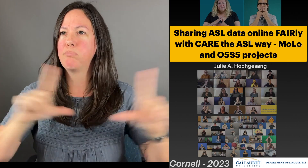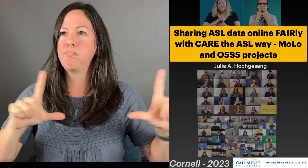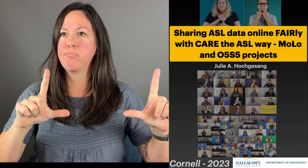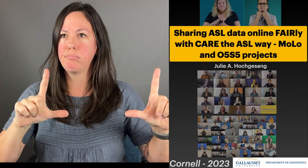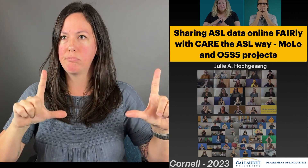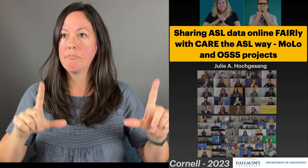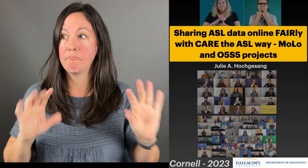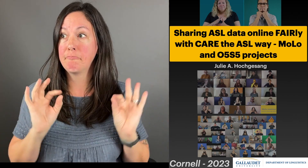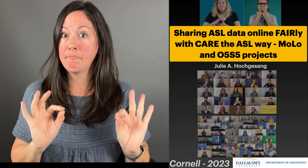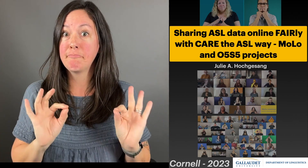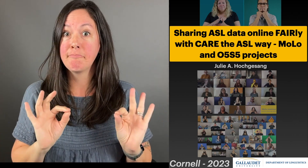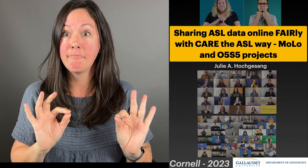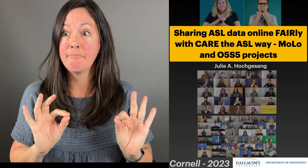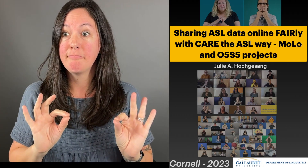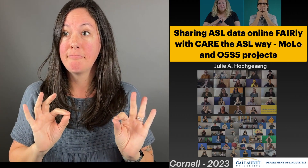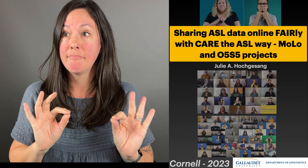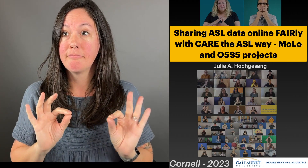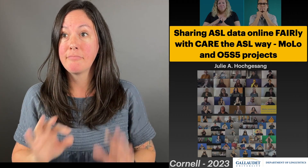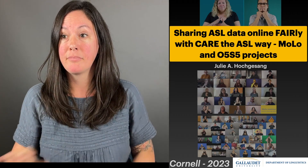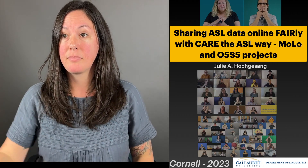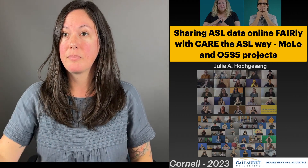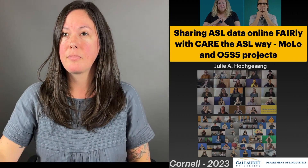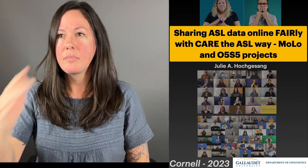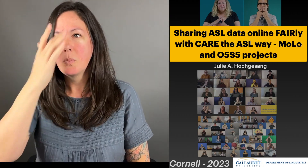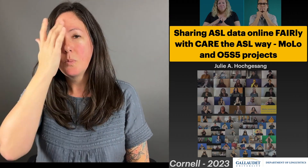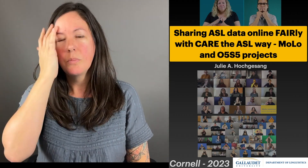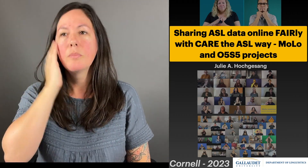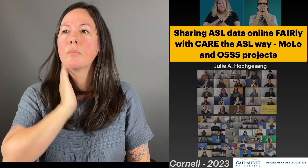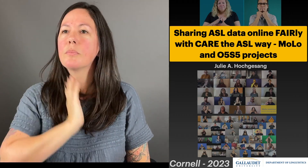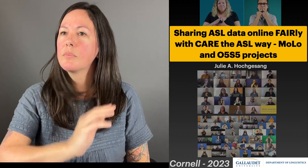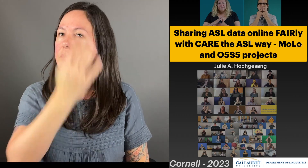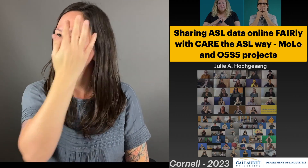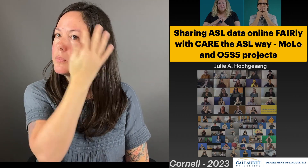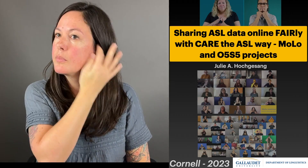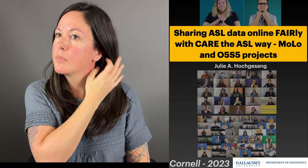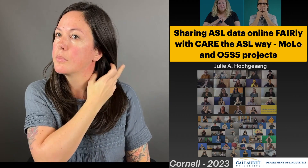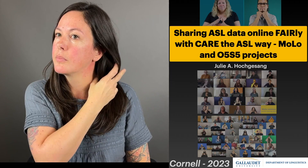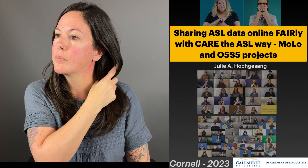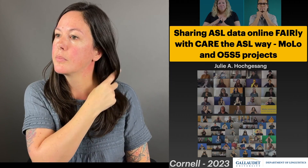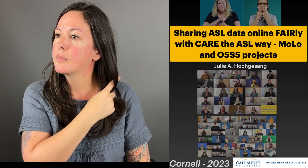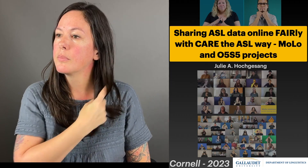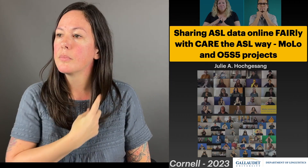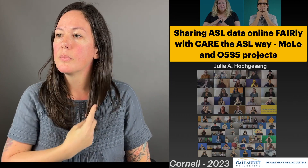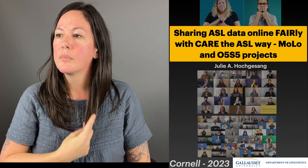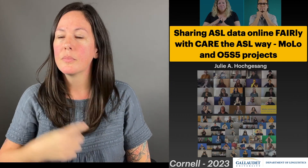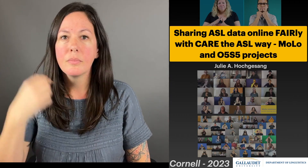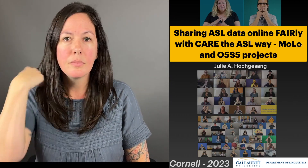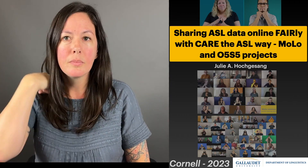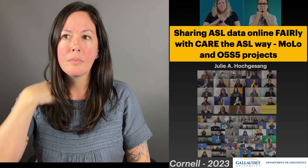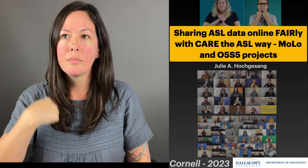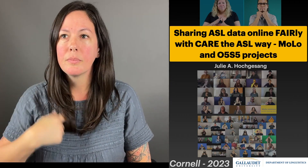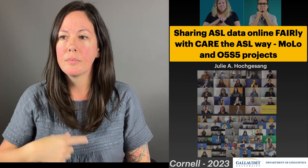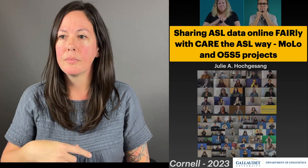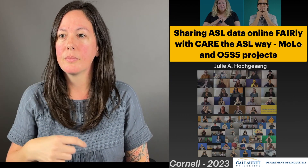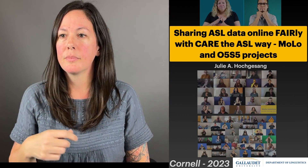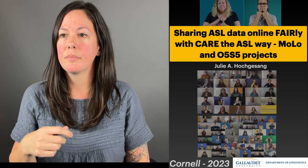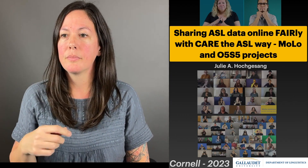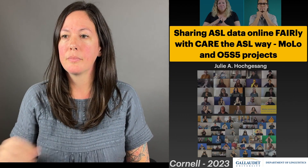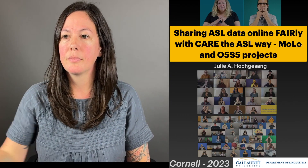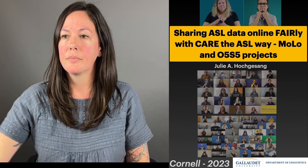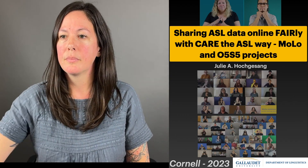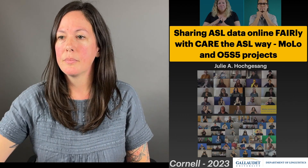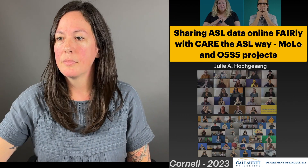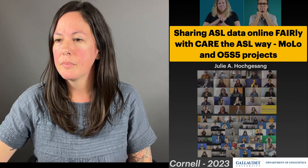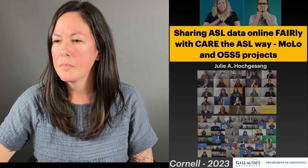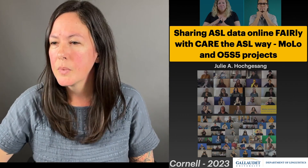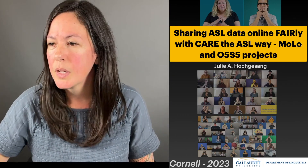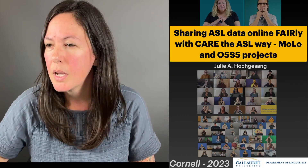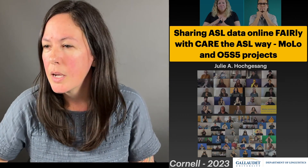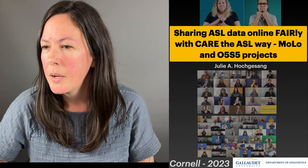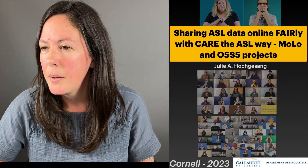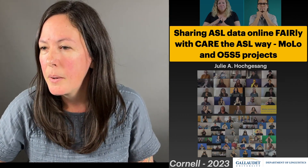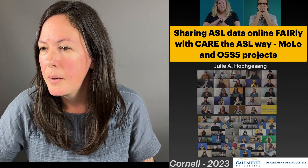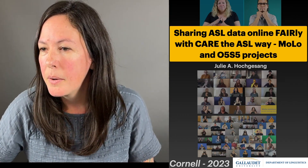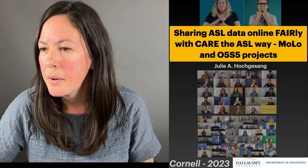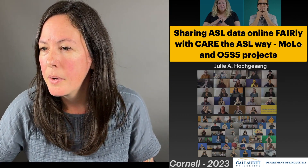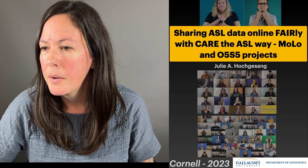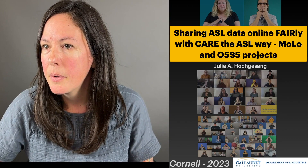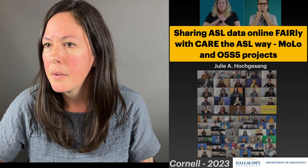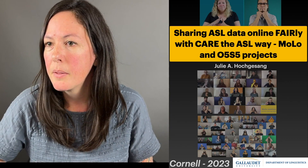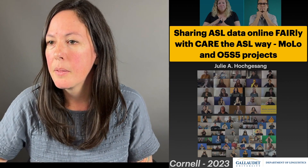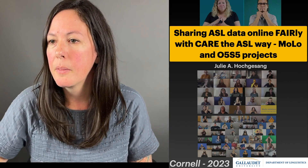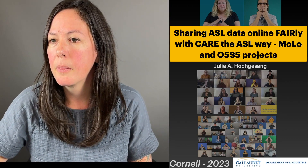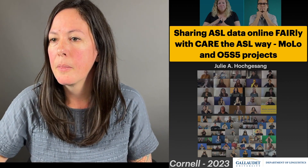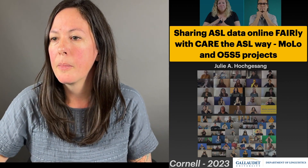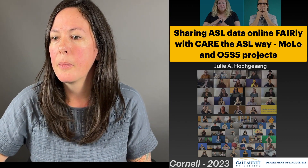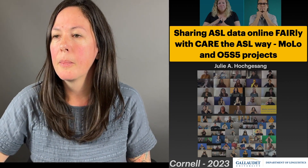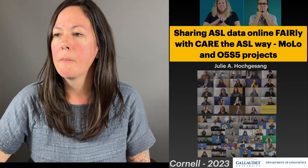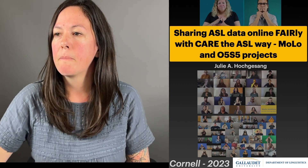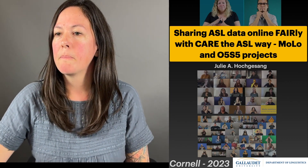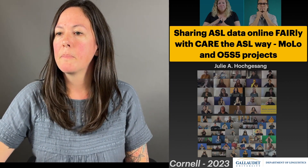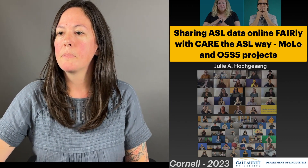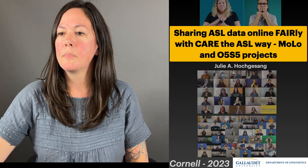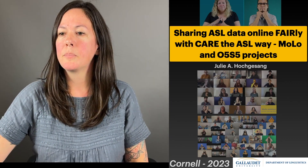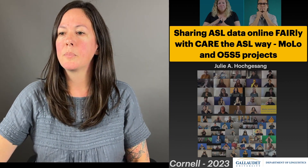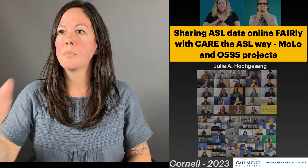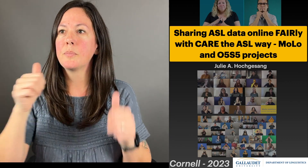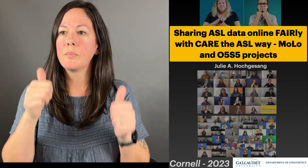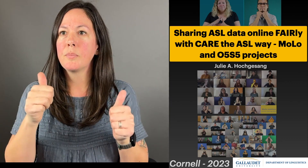click on "hide non-video participants" and you'll be able to see only my screen along with my slides here.